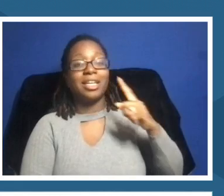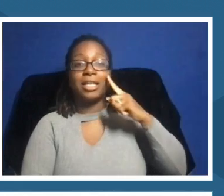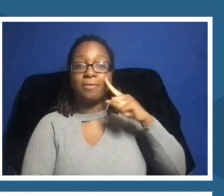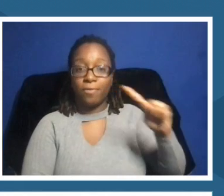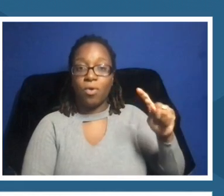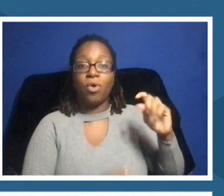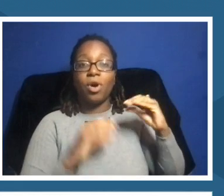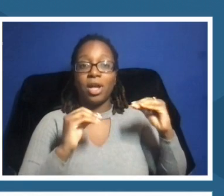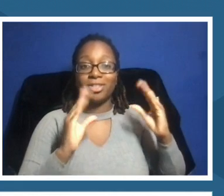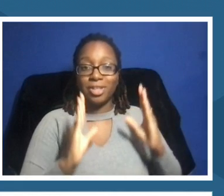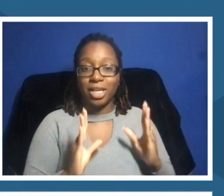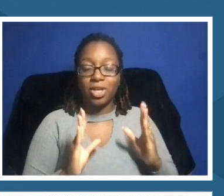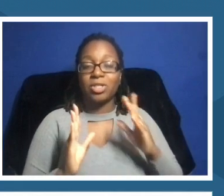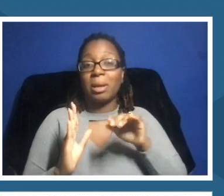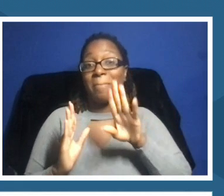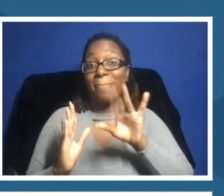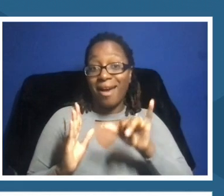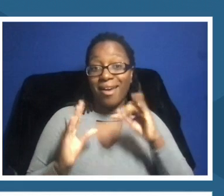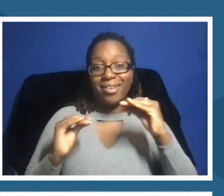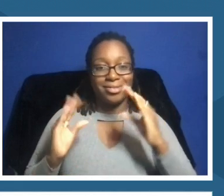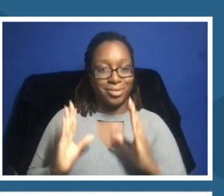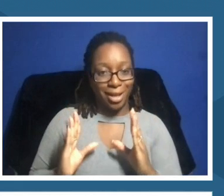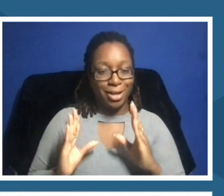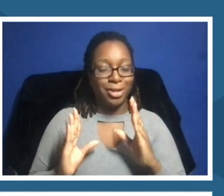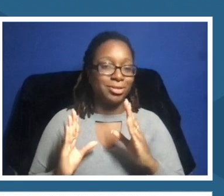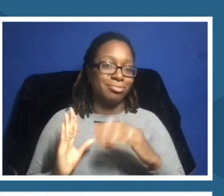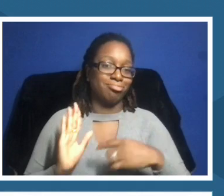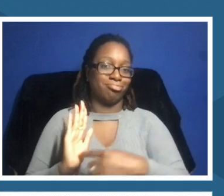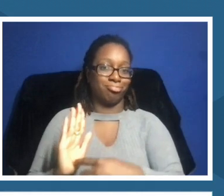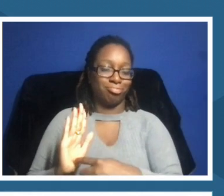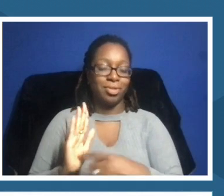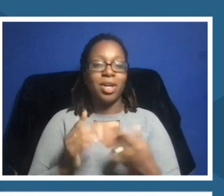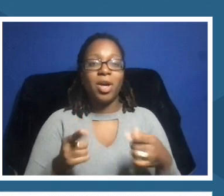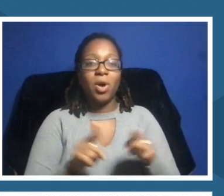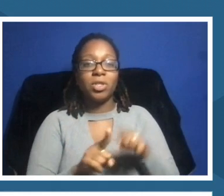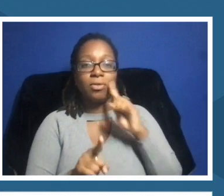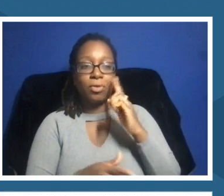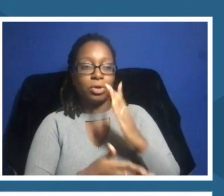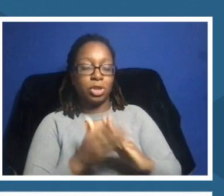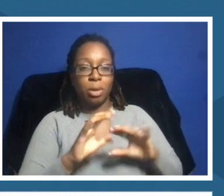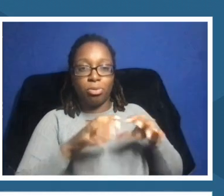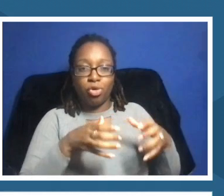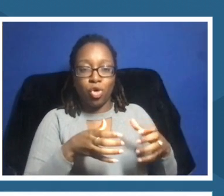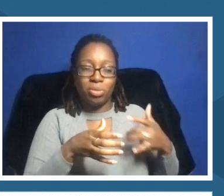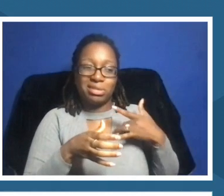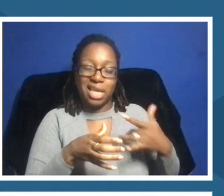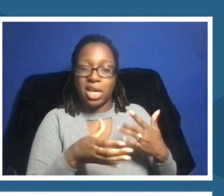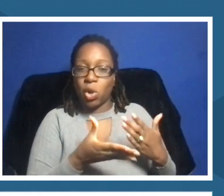often times for underrepresented groups right since our history since our